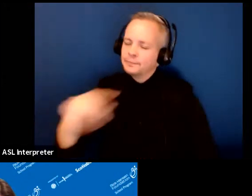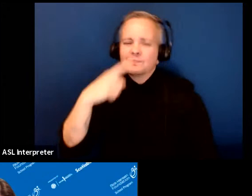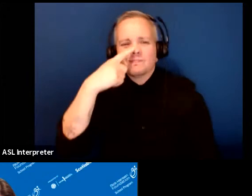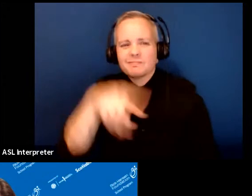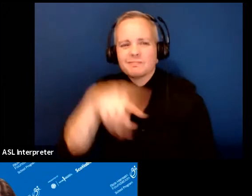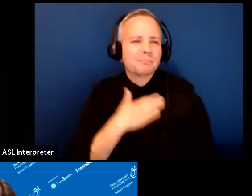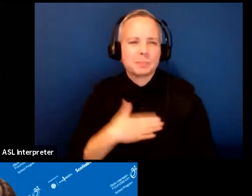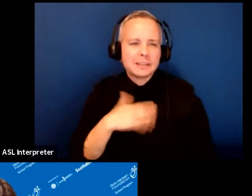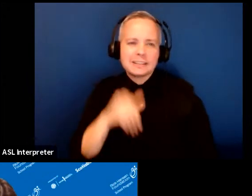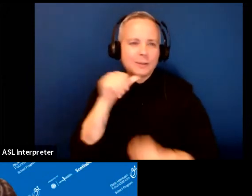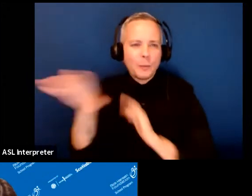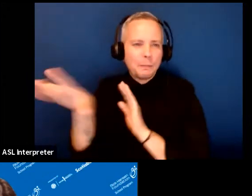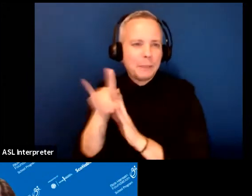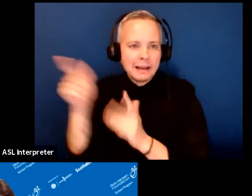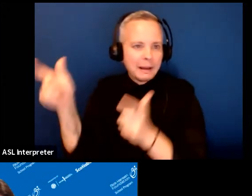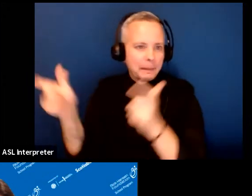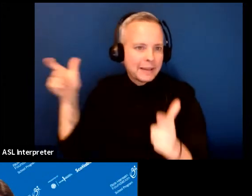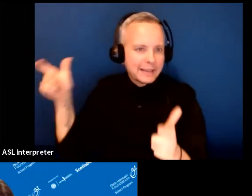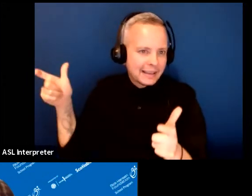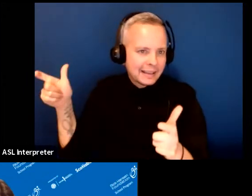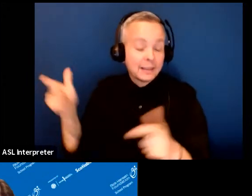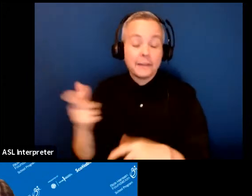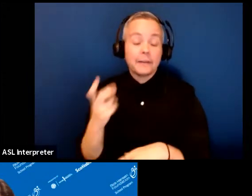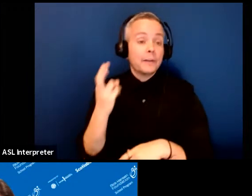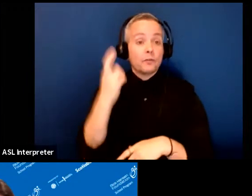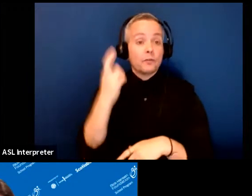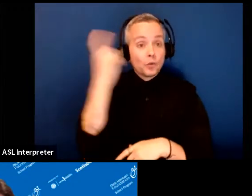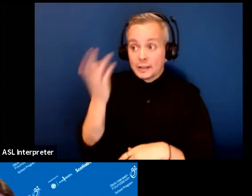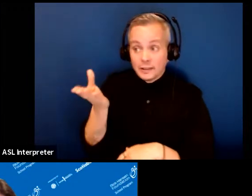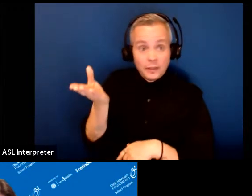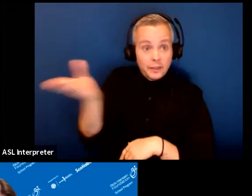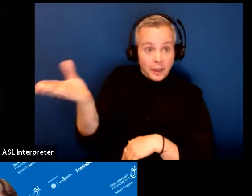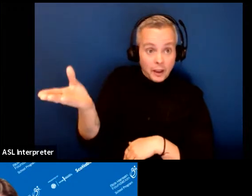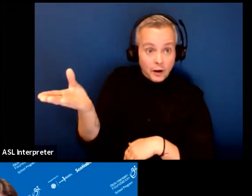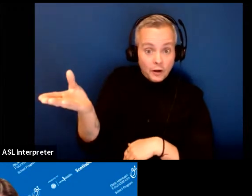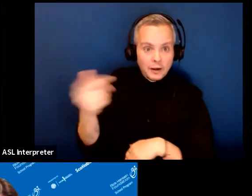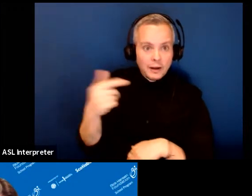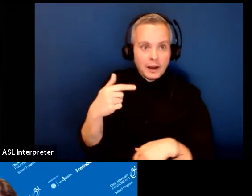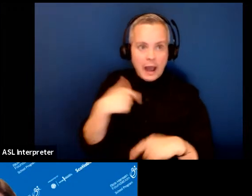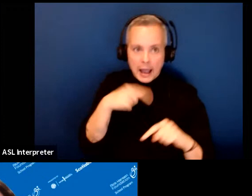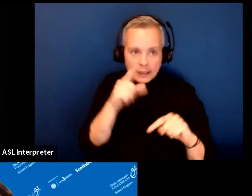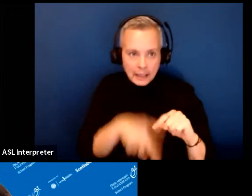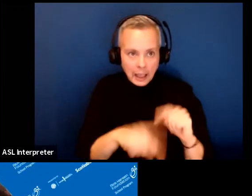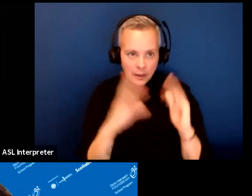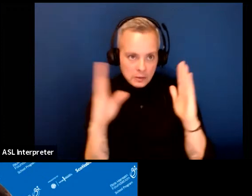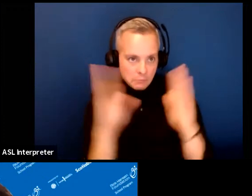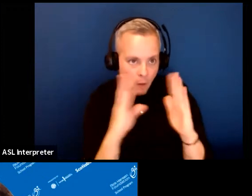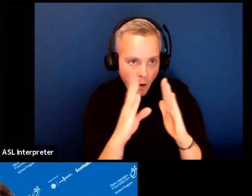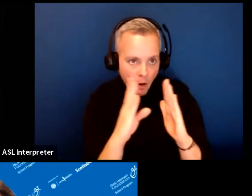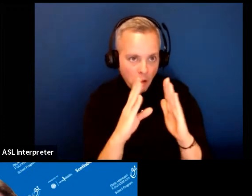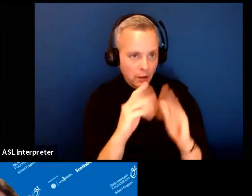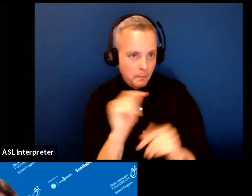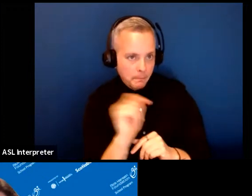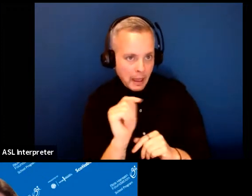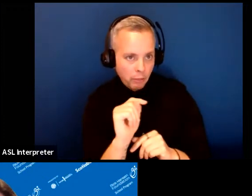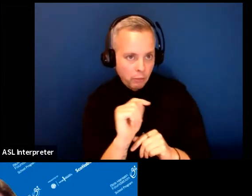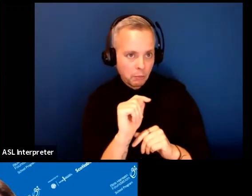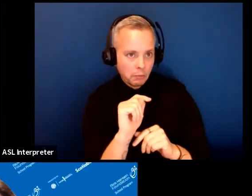BATHROOM. THE REASON WHY THEY'RE THERE IS BECAUSE I CAN'T FIT IN THE STALL. LIKE I CAN'T ACTUALLY FIT THROUGH THE DOORWAY.